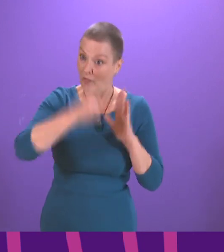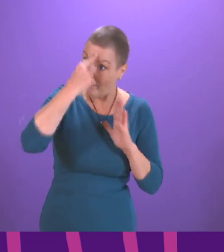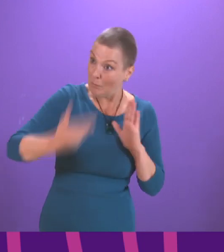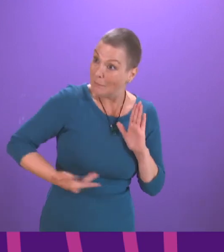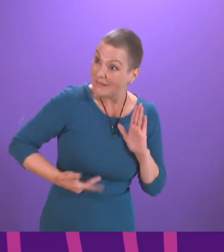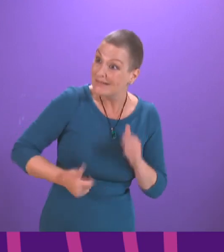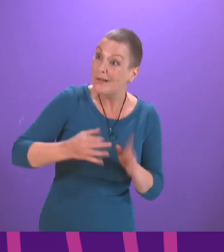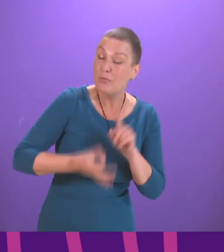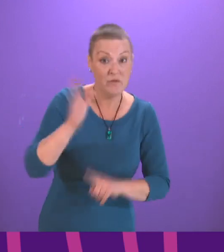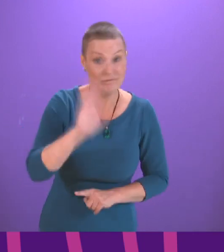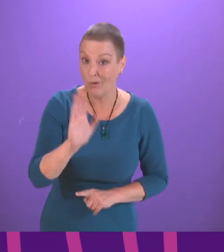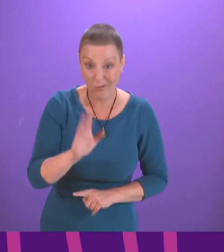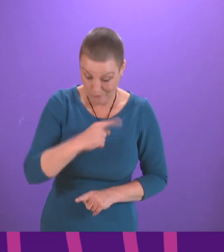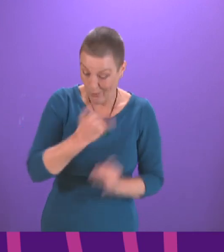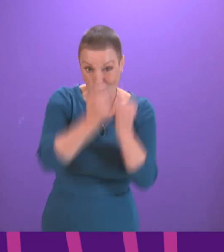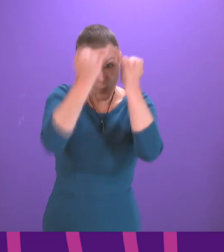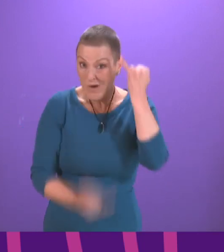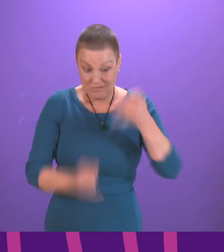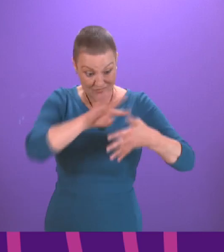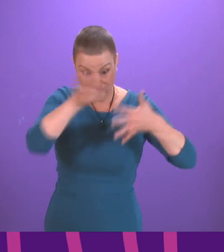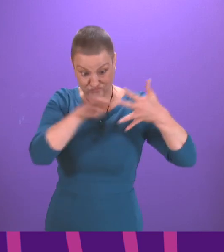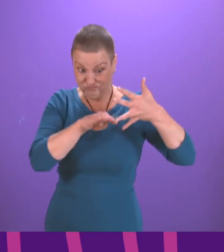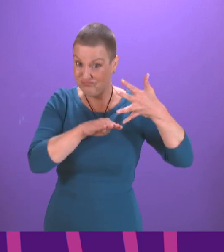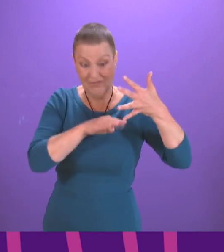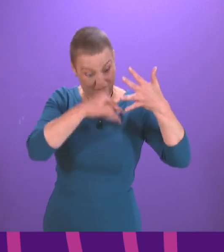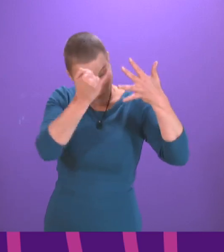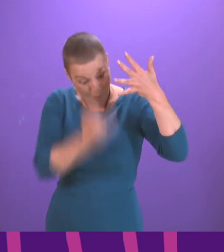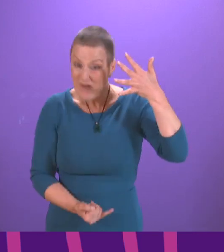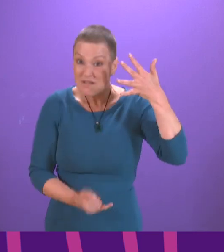control again, because that is a sure and certain route to level 4, not just for parts